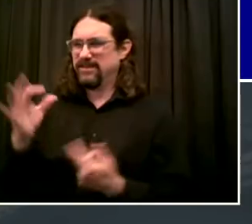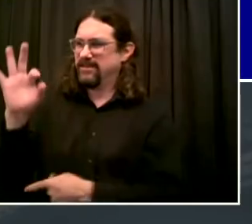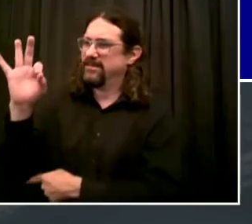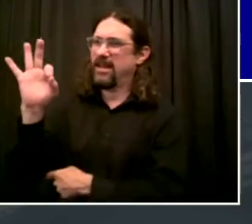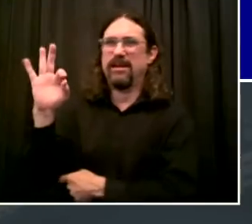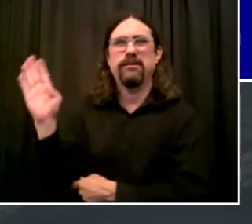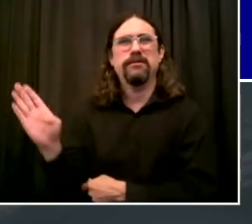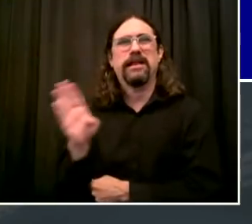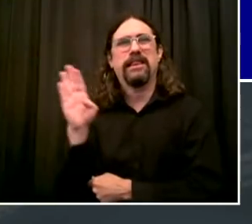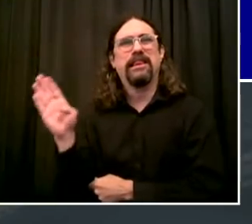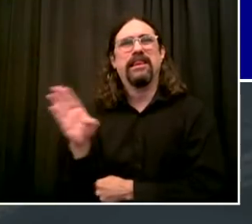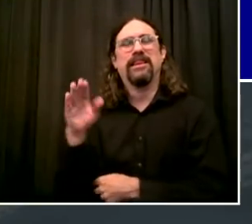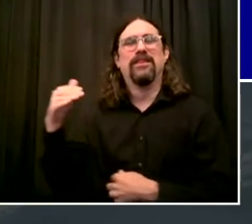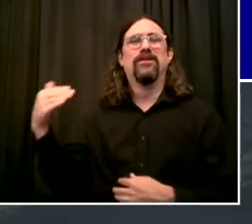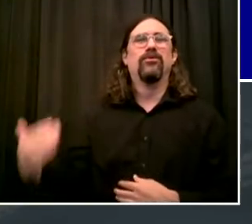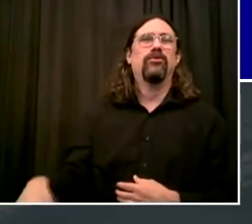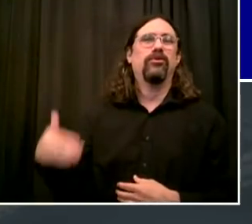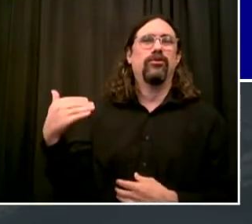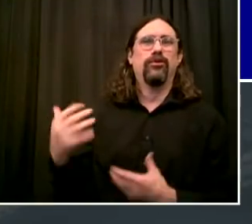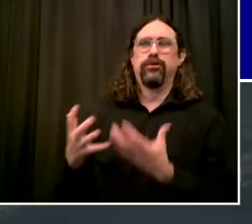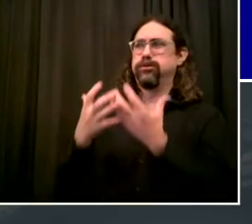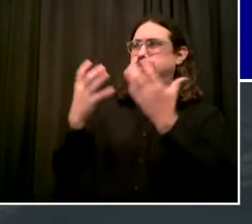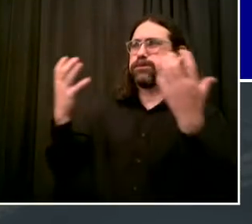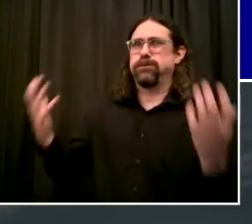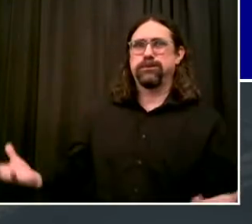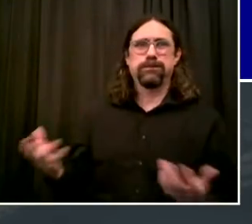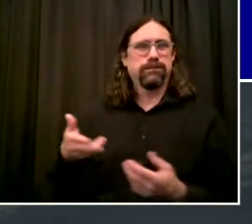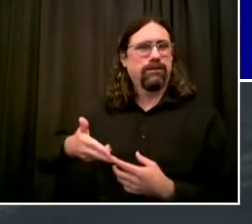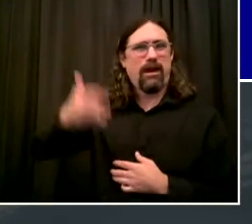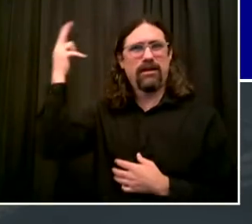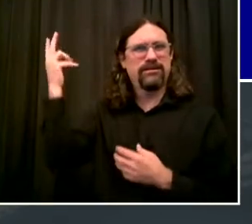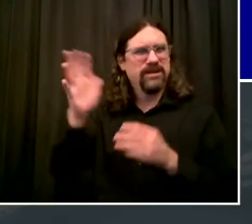WE HGO LIVE WITHIN OUR